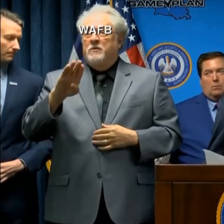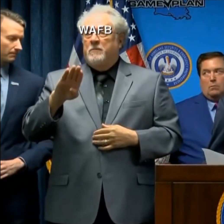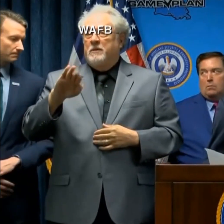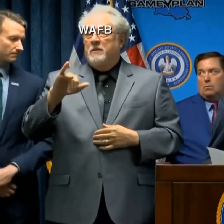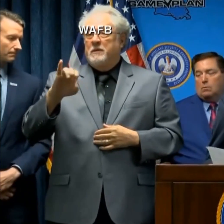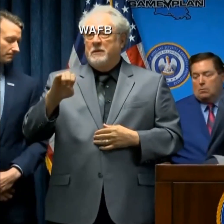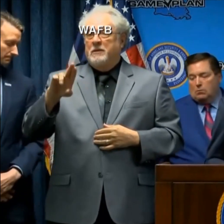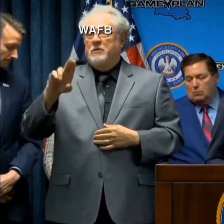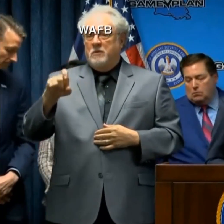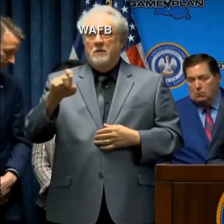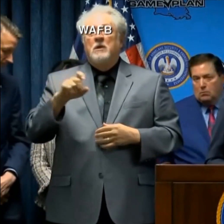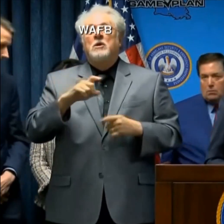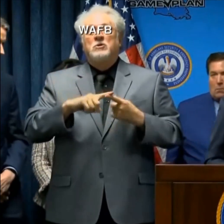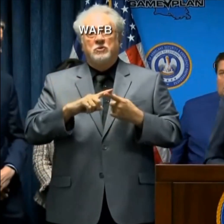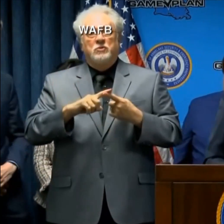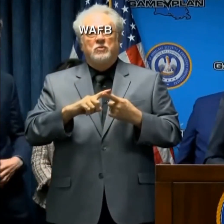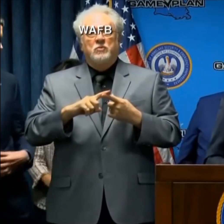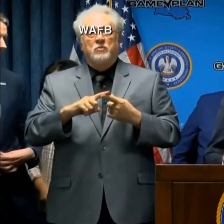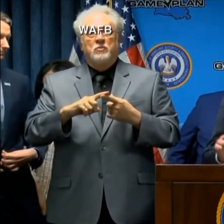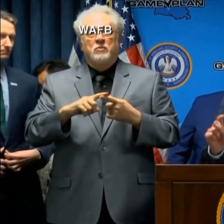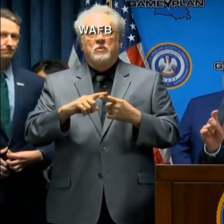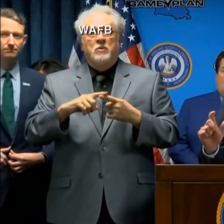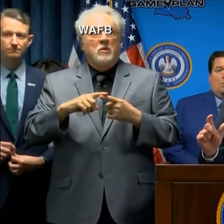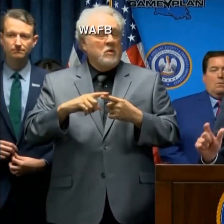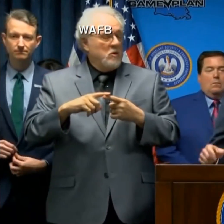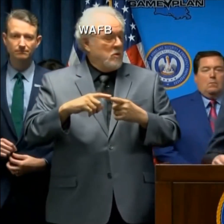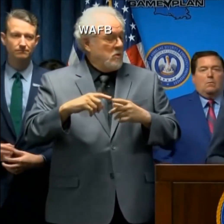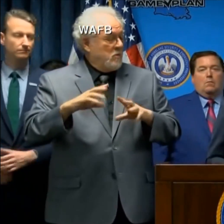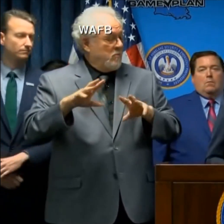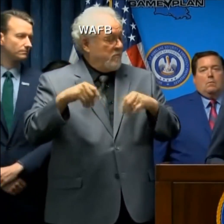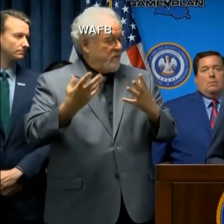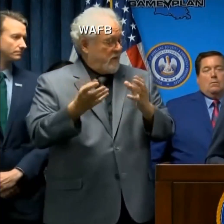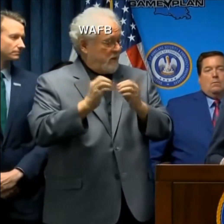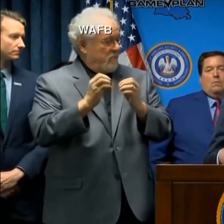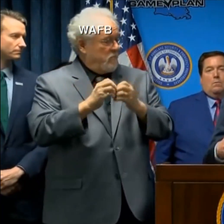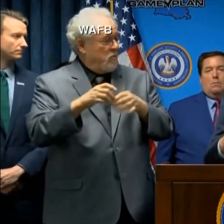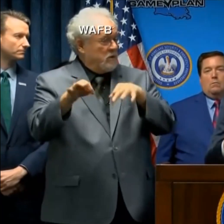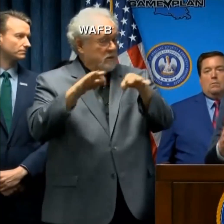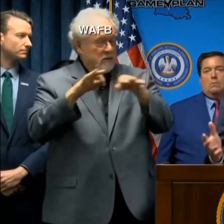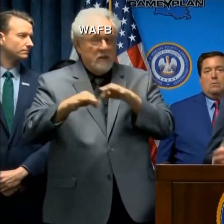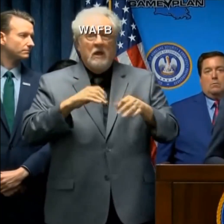provide little details I have the conclusion of that we will we will take